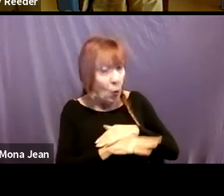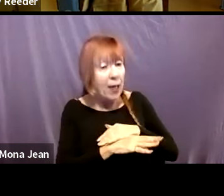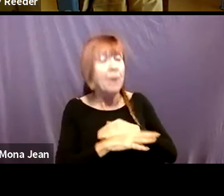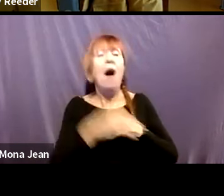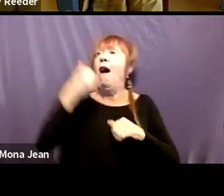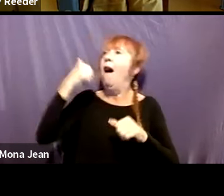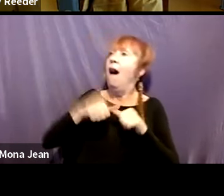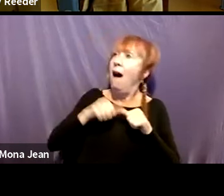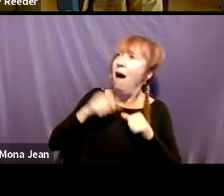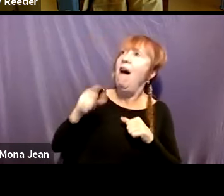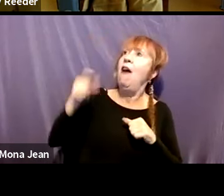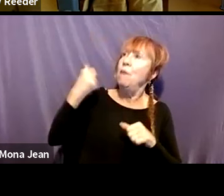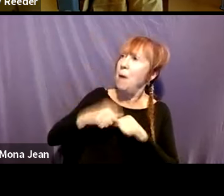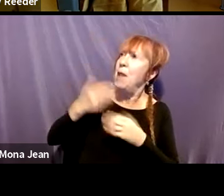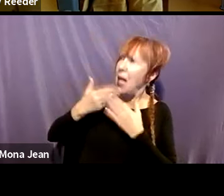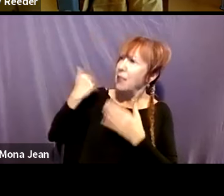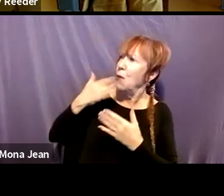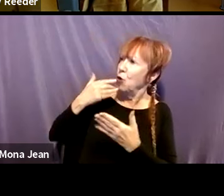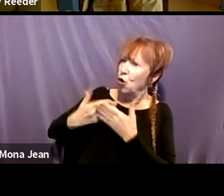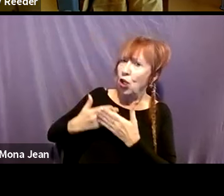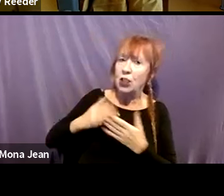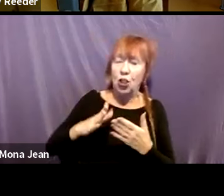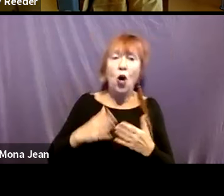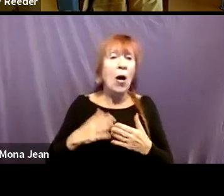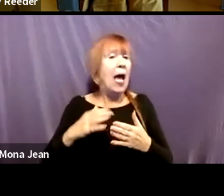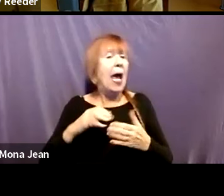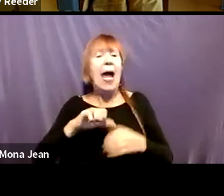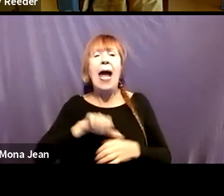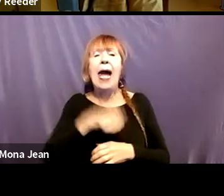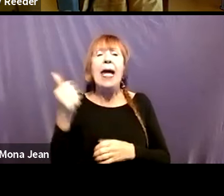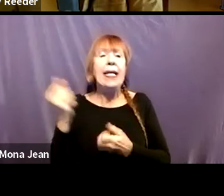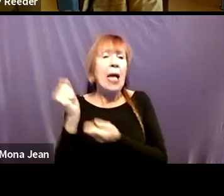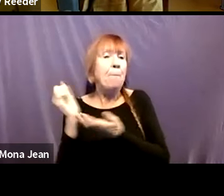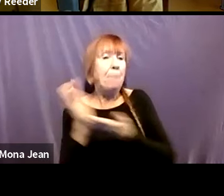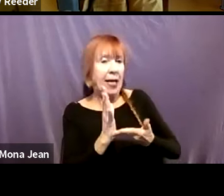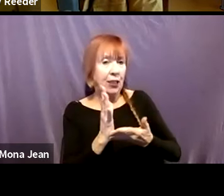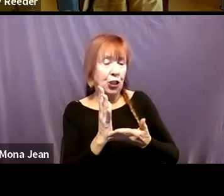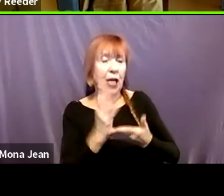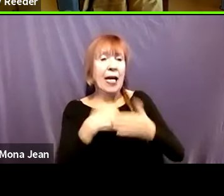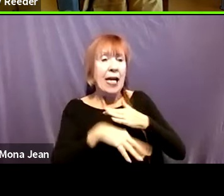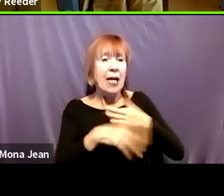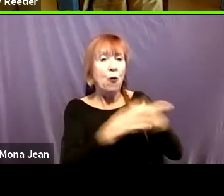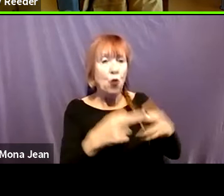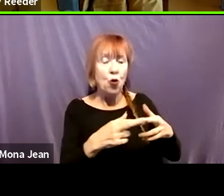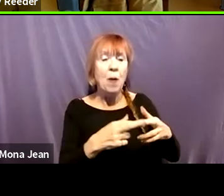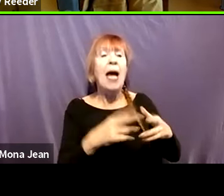it's a great opportunity to build your relationships, because that's what we need, first and foremost, Yeah. our relationships